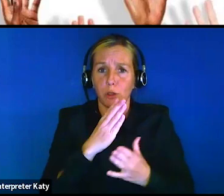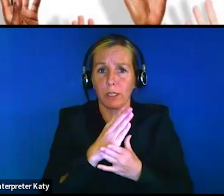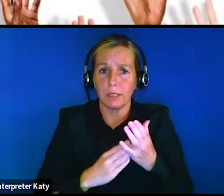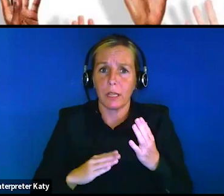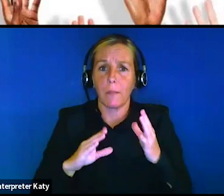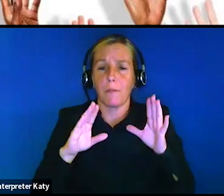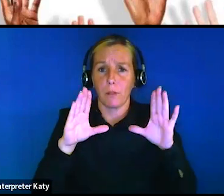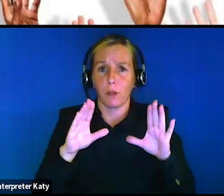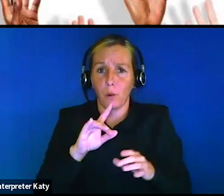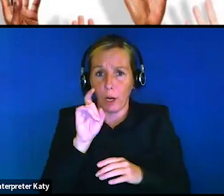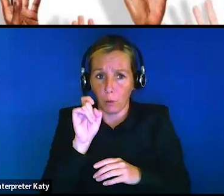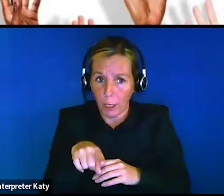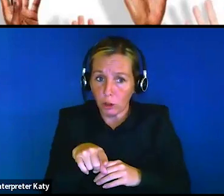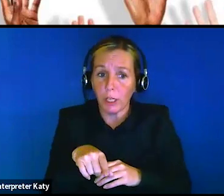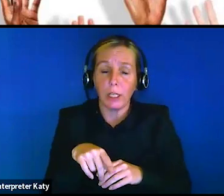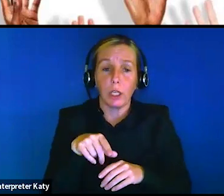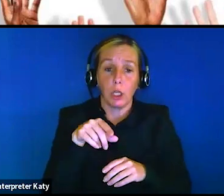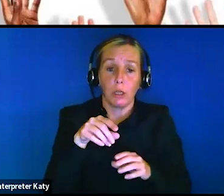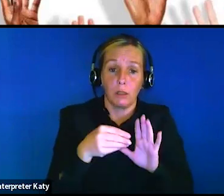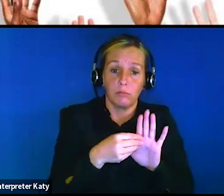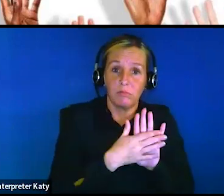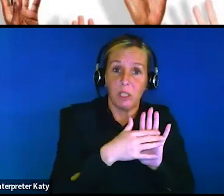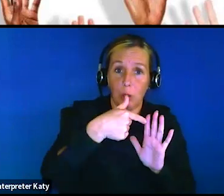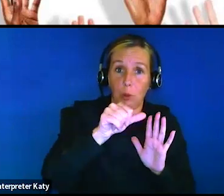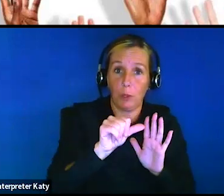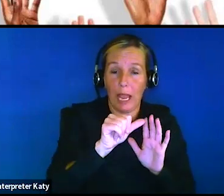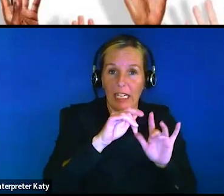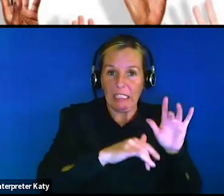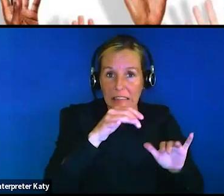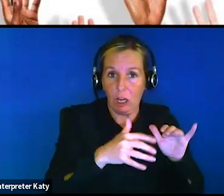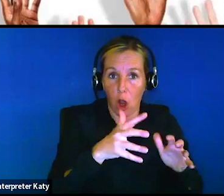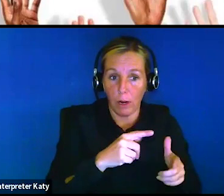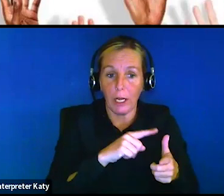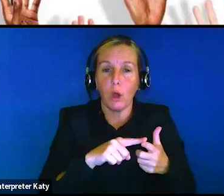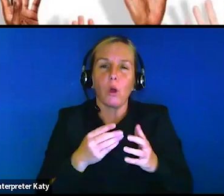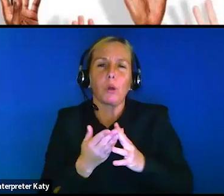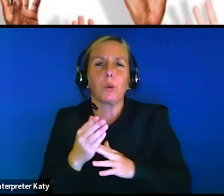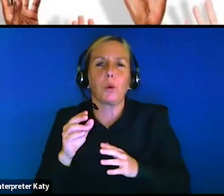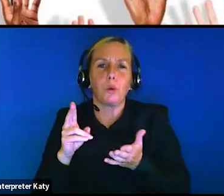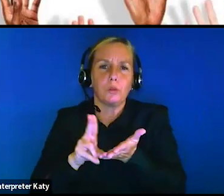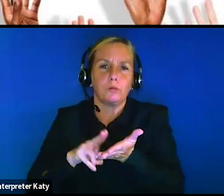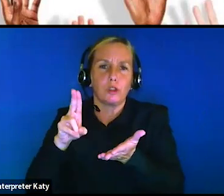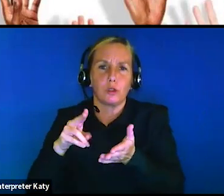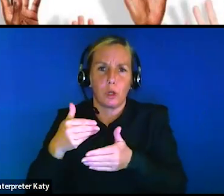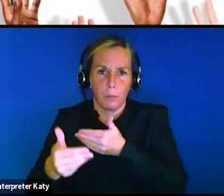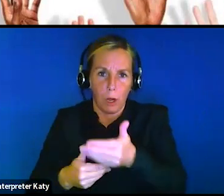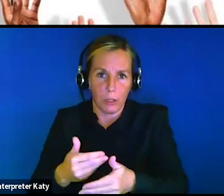you either put in the box or submitted during the registration process. So the first question is for Brian and Monica.